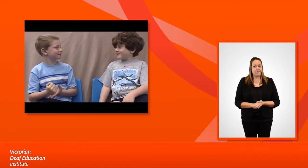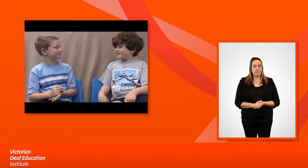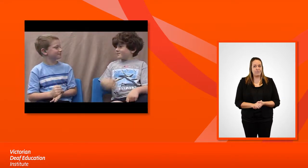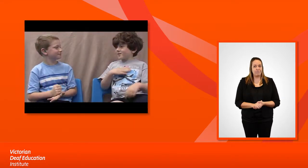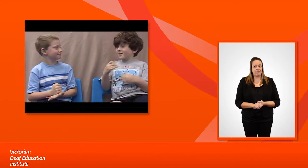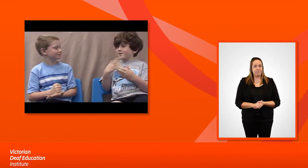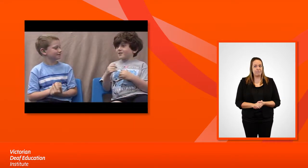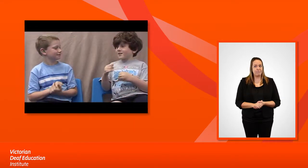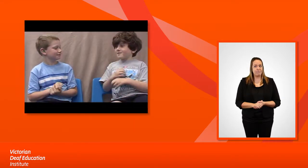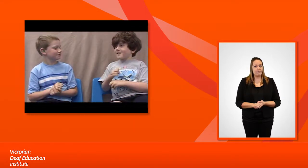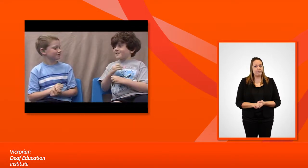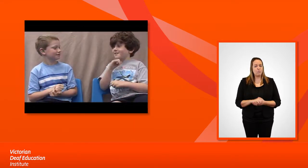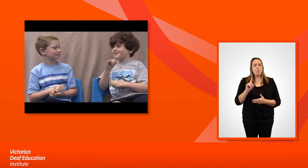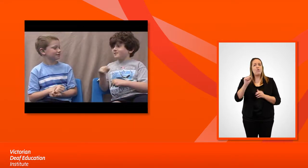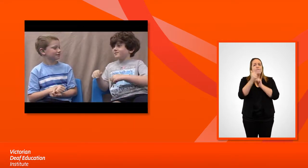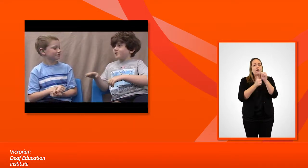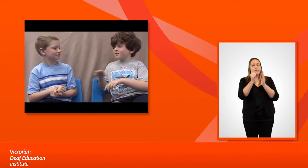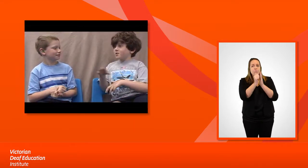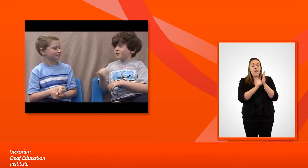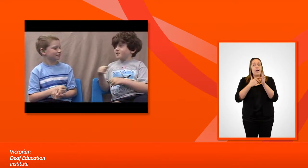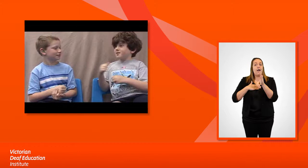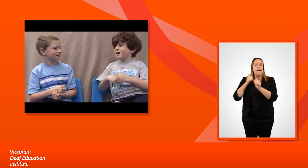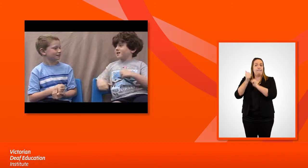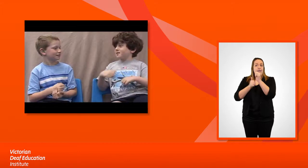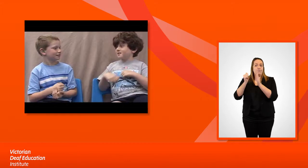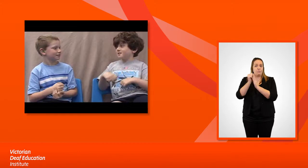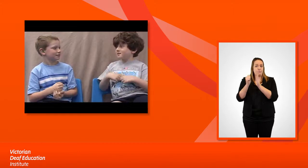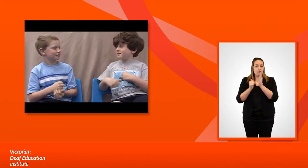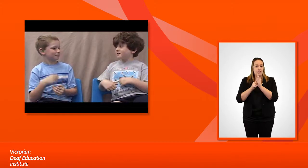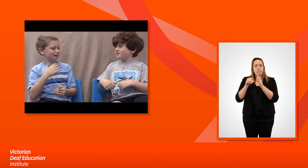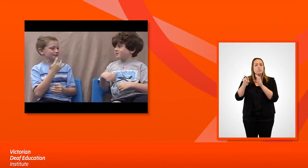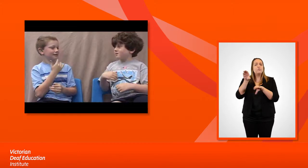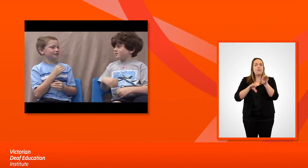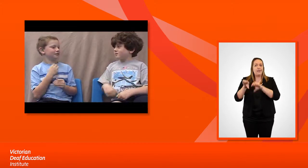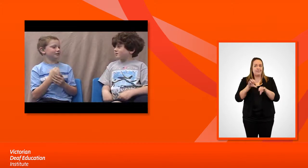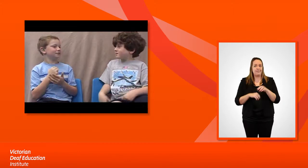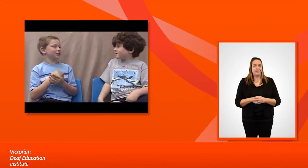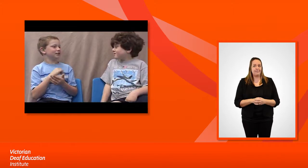My favourite subject is learning science My favourite subject is math.